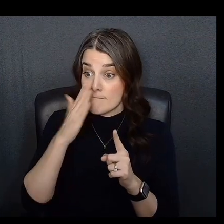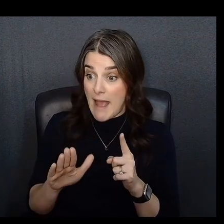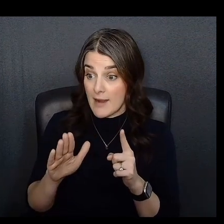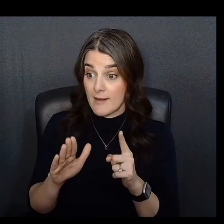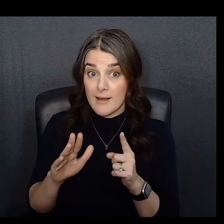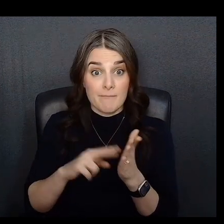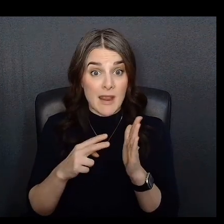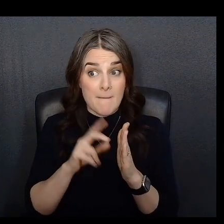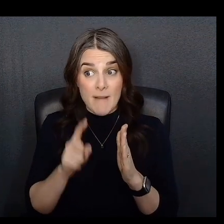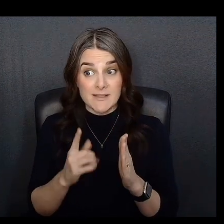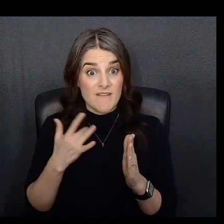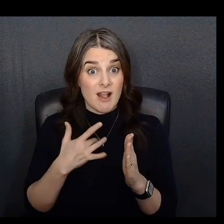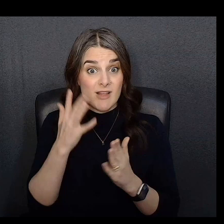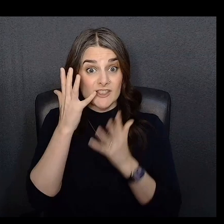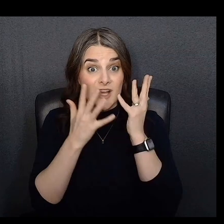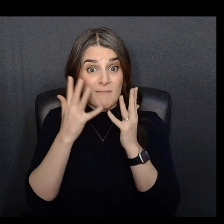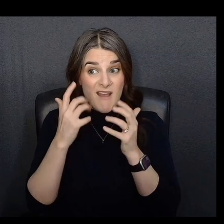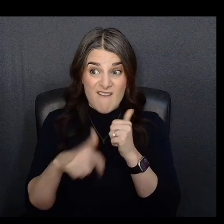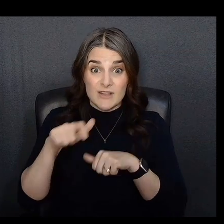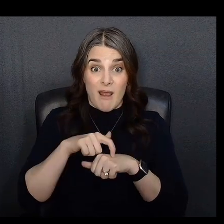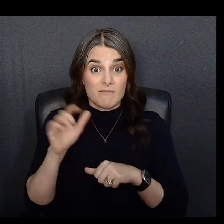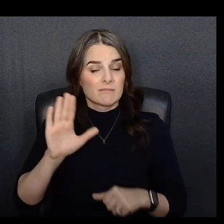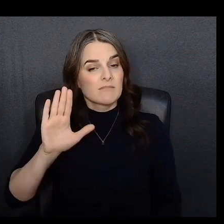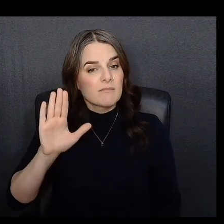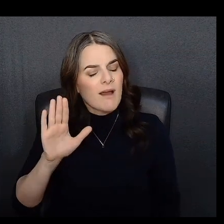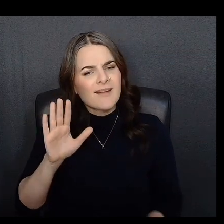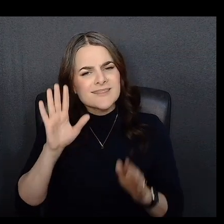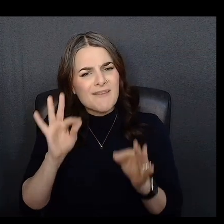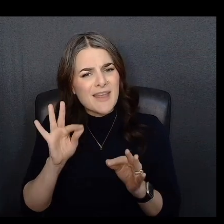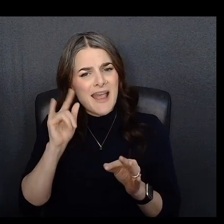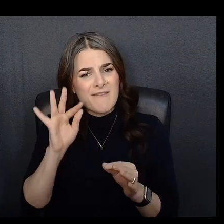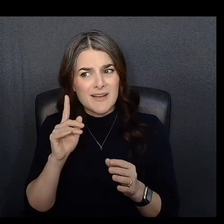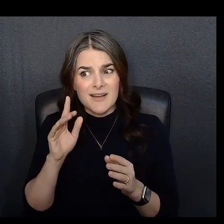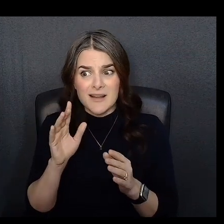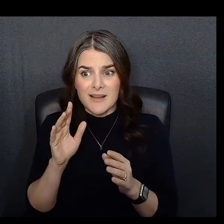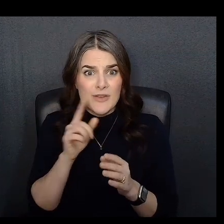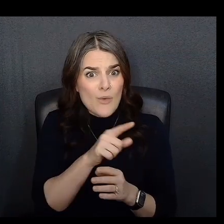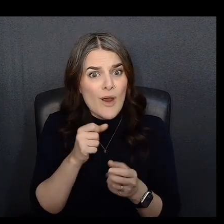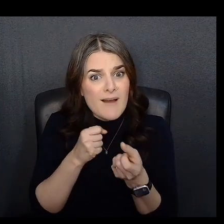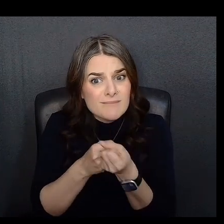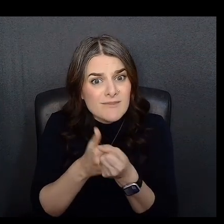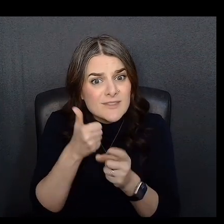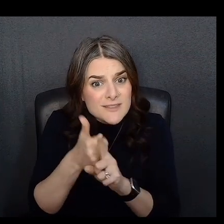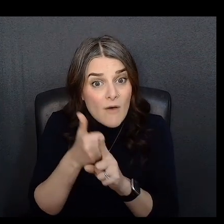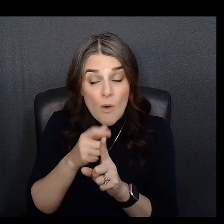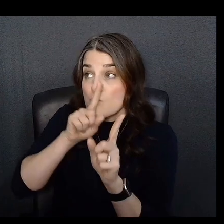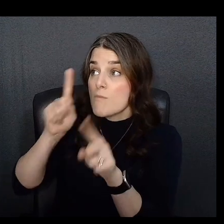especially if it's for advocating for ourselves or reporting abuse, those types of things. And this really does include those words